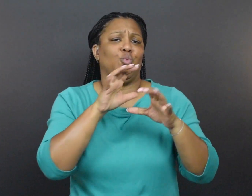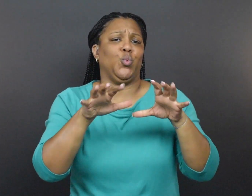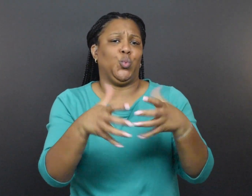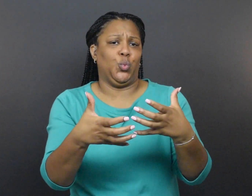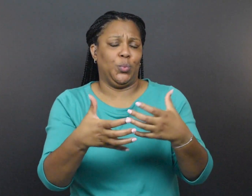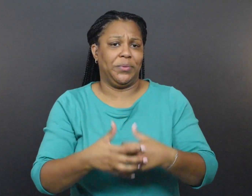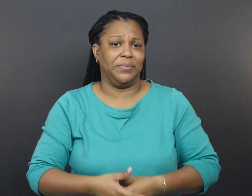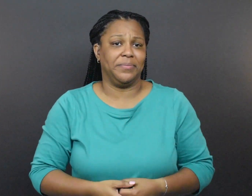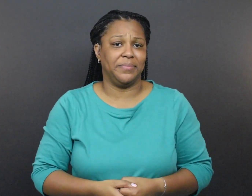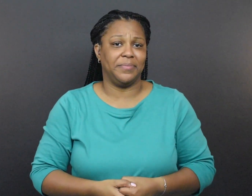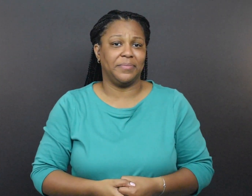group: o